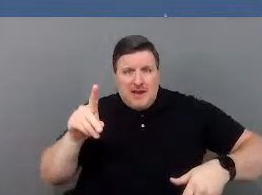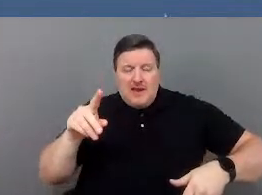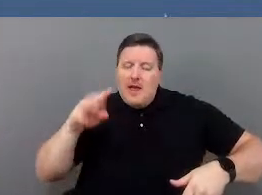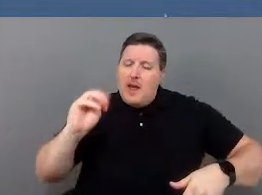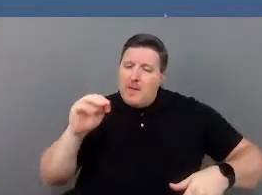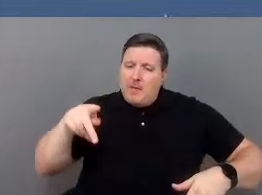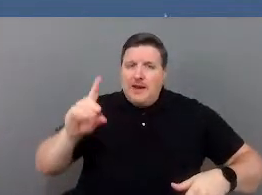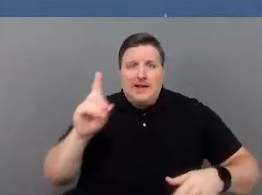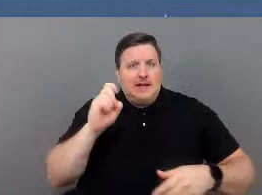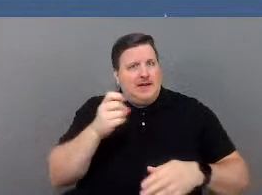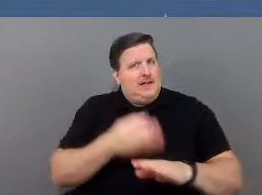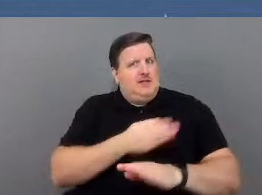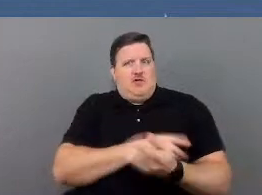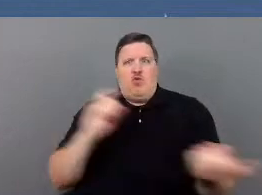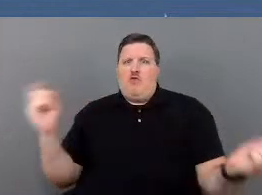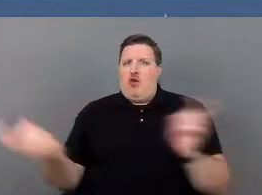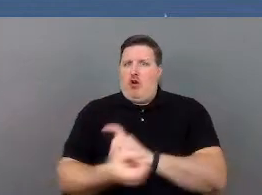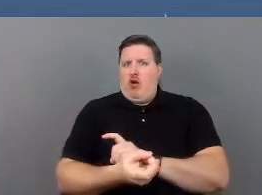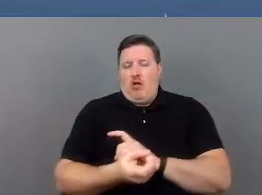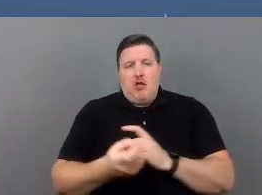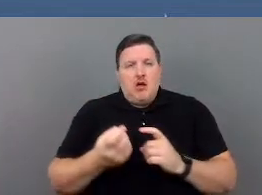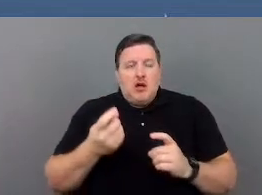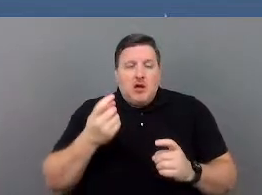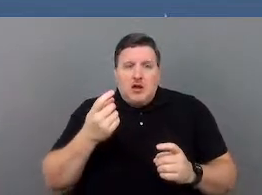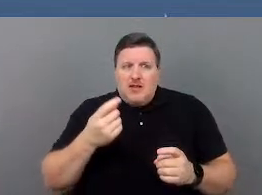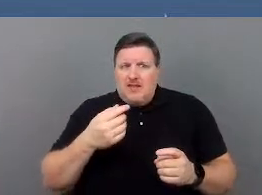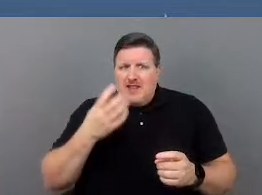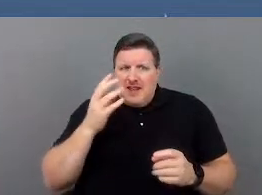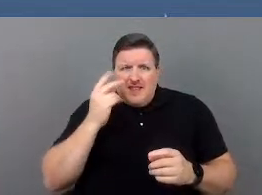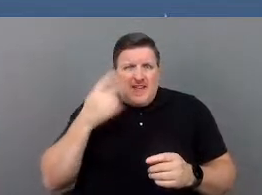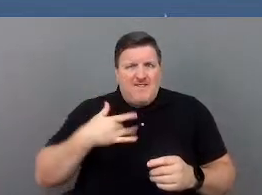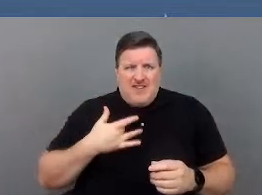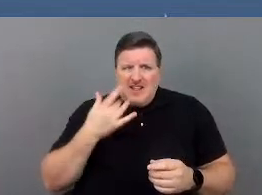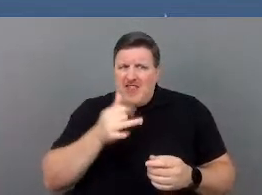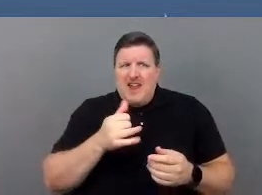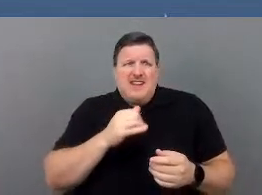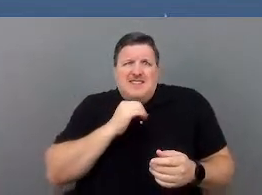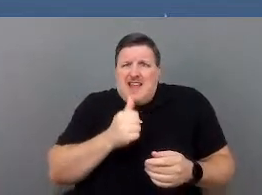AND INDEFENSIBLE, WHAT ARE WE EVEN DOING HERE? IF EVEN OTHER COPS FIND THE ACTIONS OF MPD OUT OF CONTROL